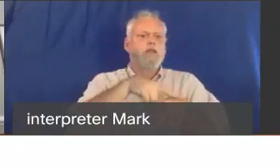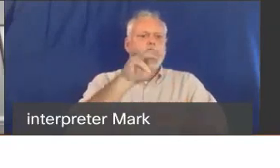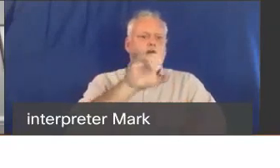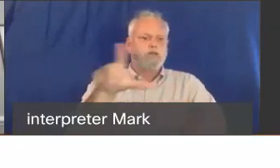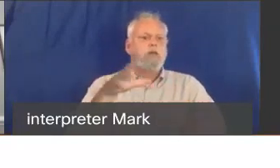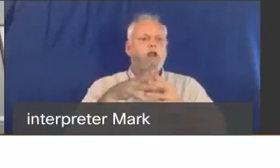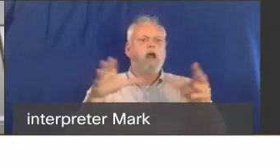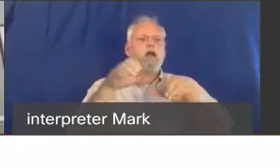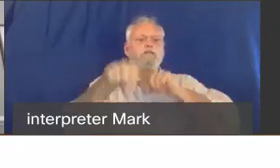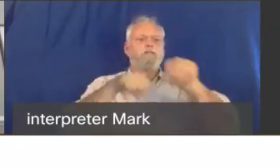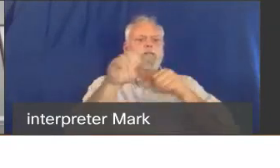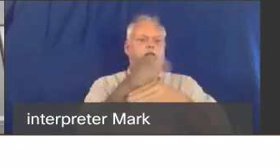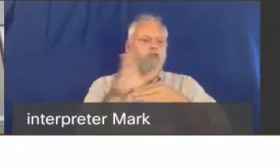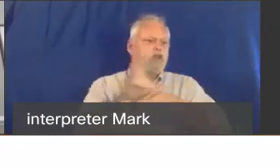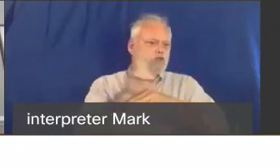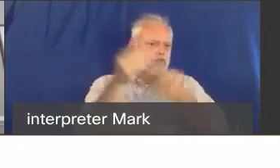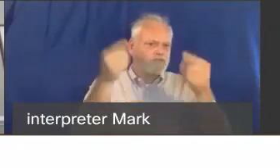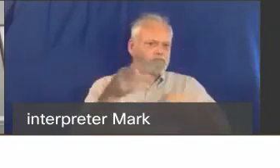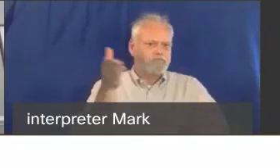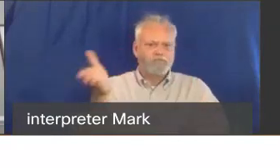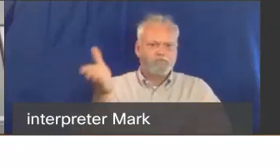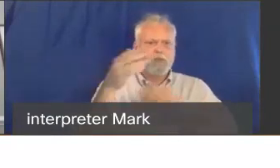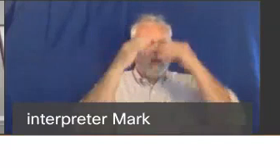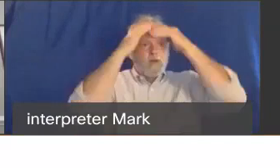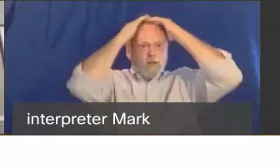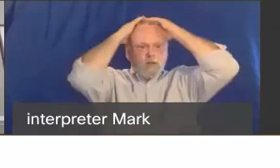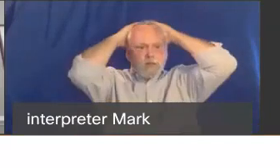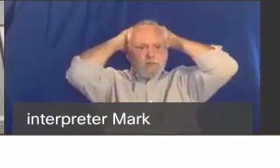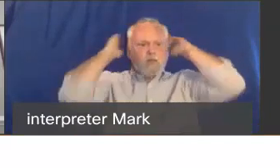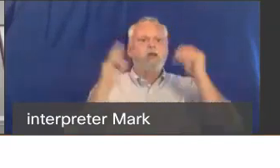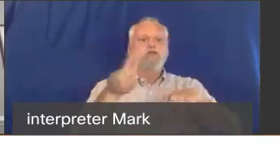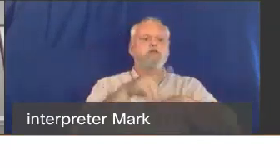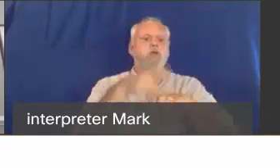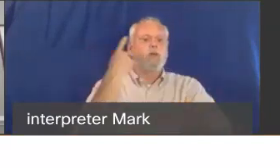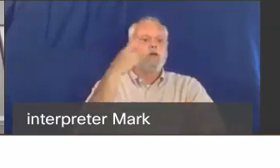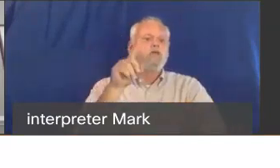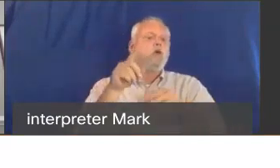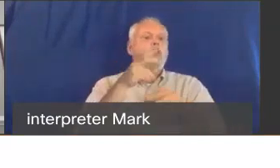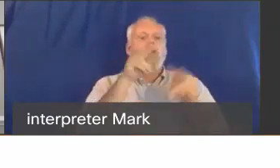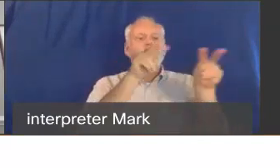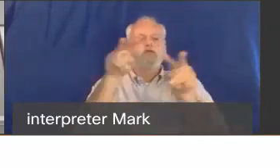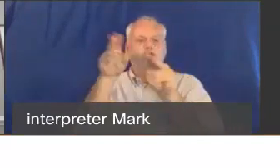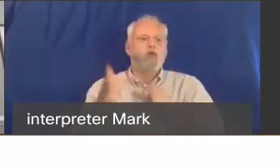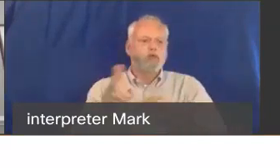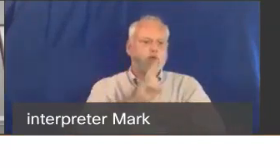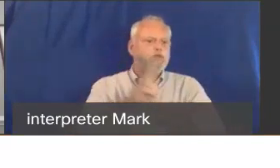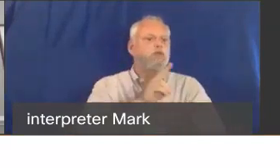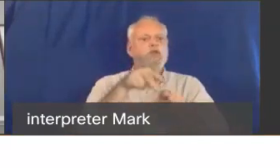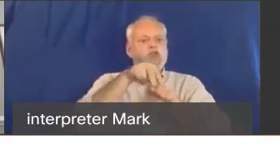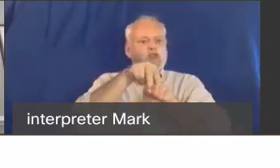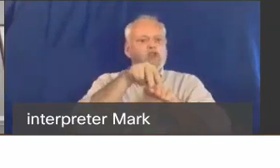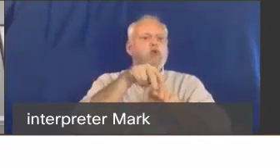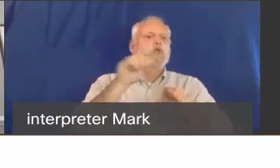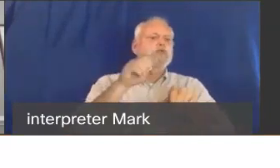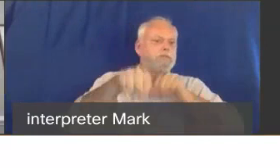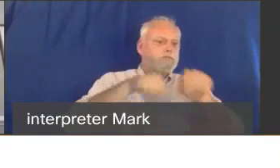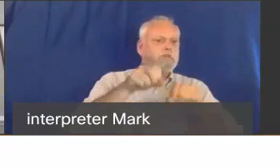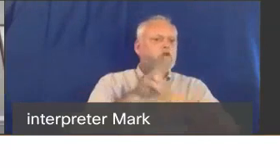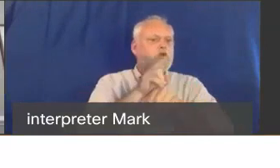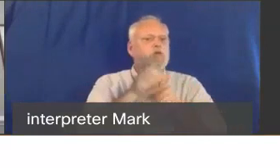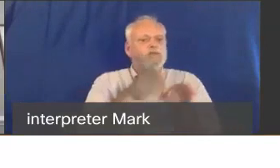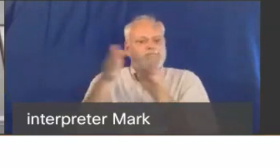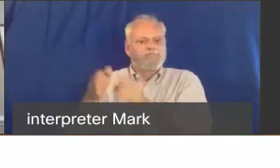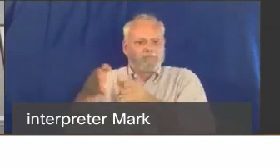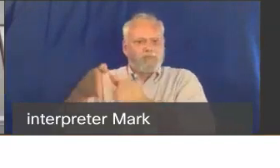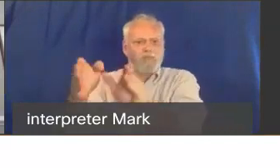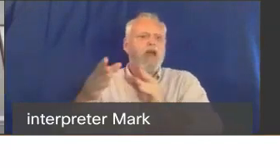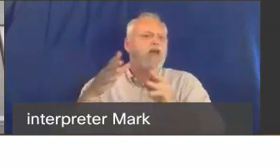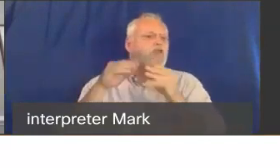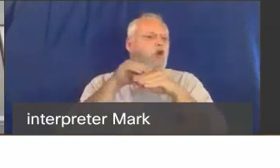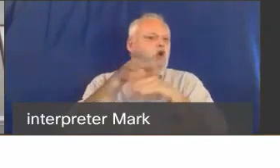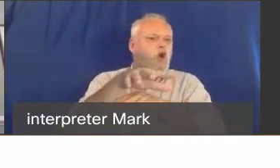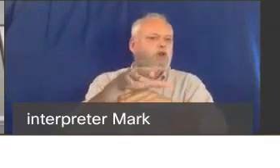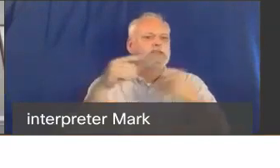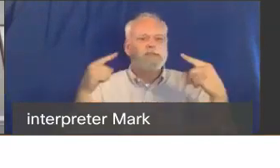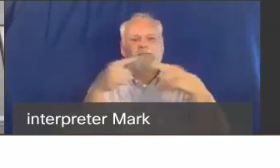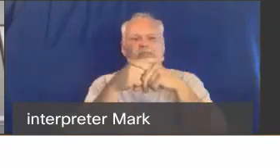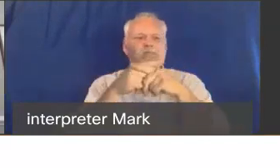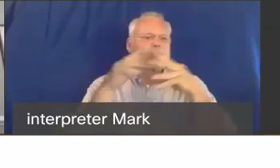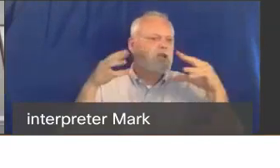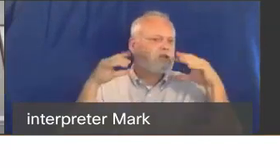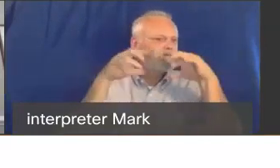And that is often a characteristic of tourist usage currently, bicycles and scooters, utilize the many pathways along the National Mall, causing crowding and conflicts on the, in the middle describes.